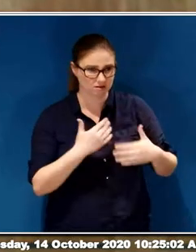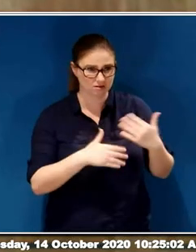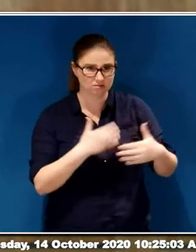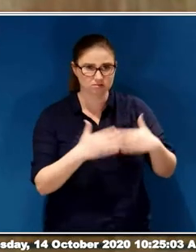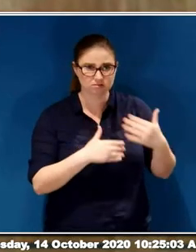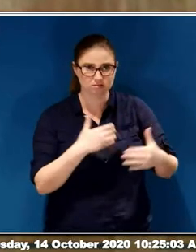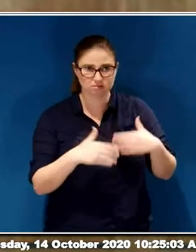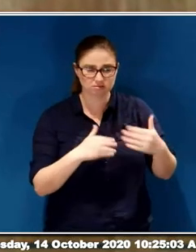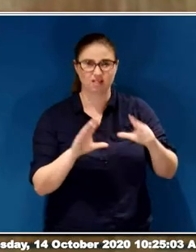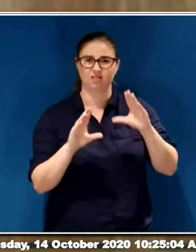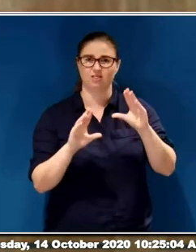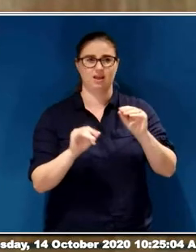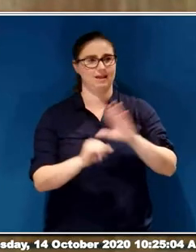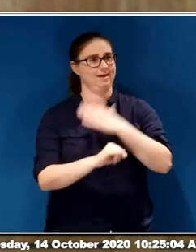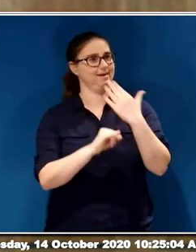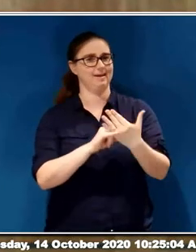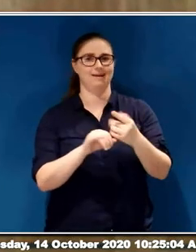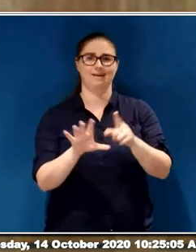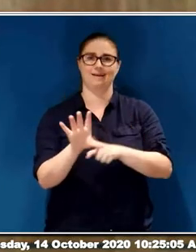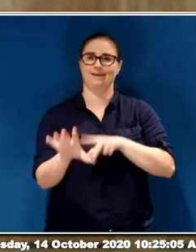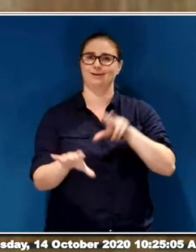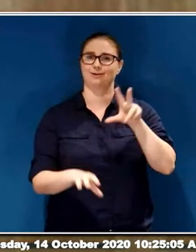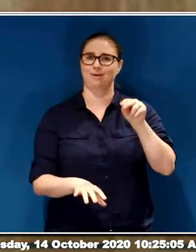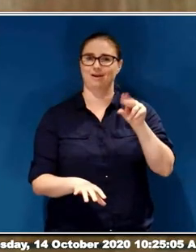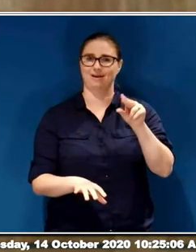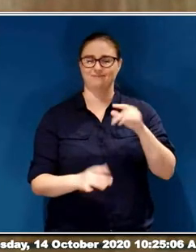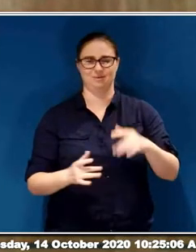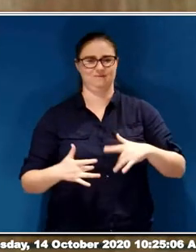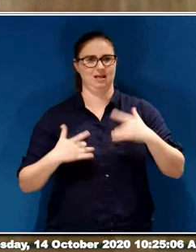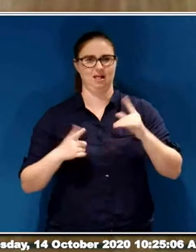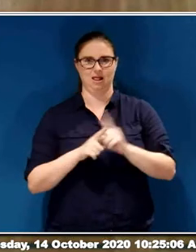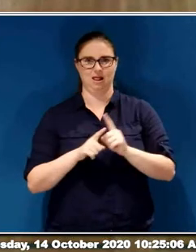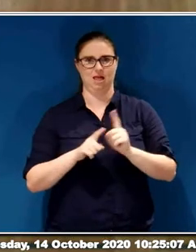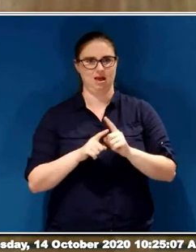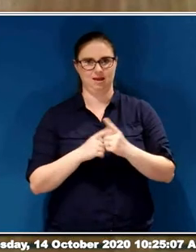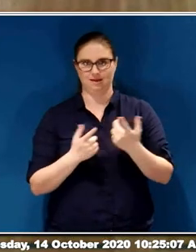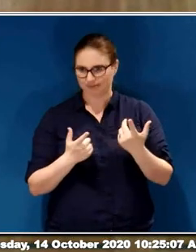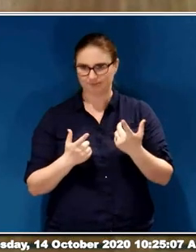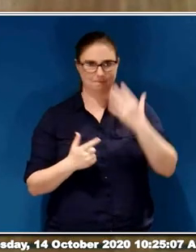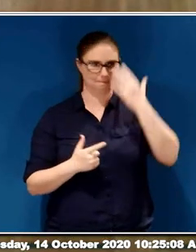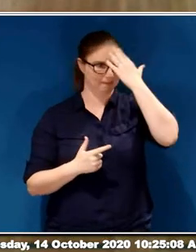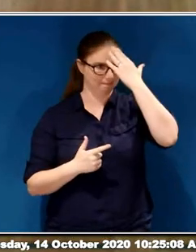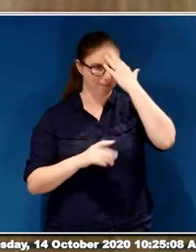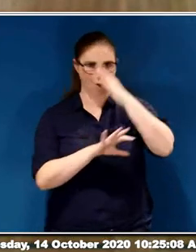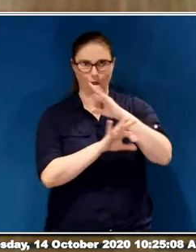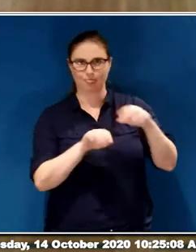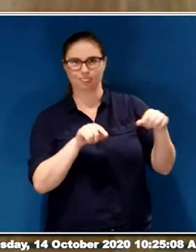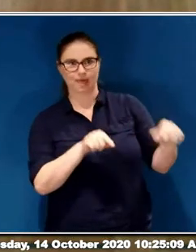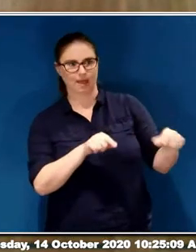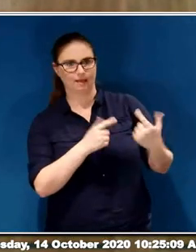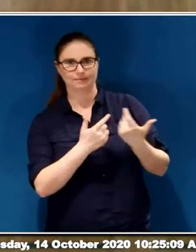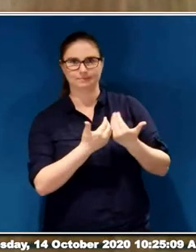be away from Mum, and also have to go out and cope with being in the world.